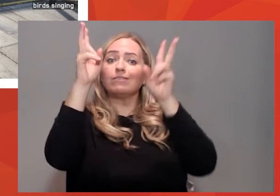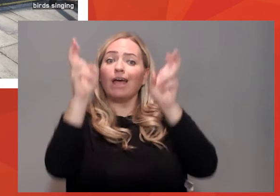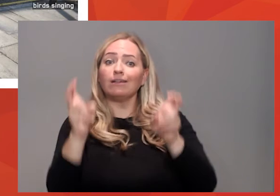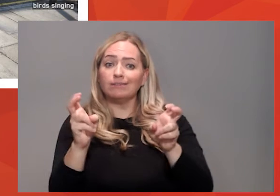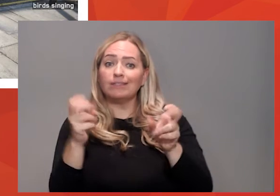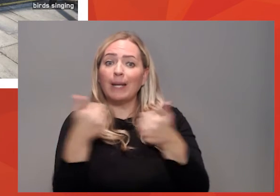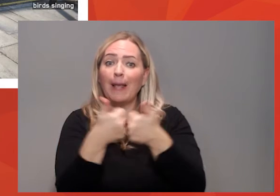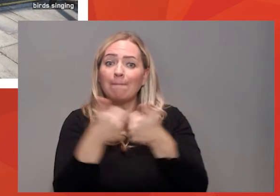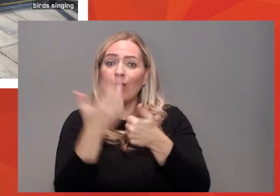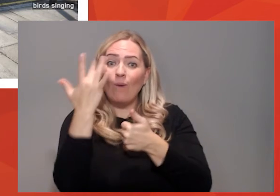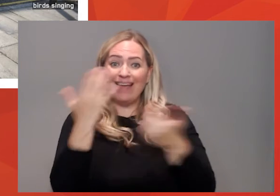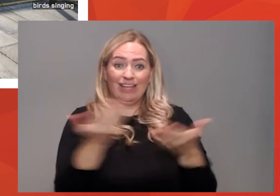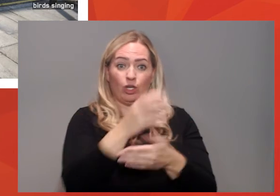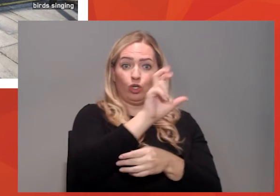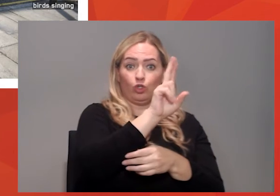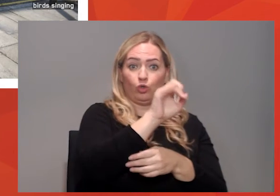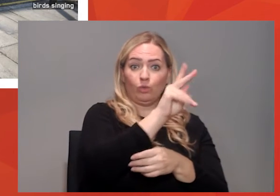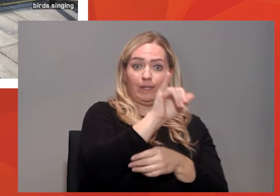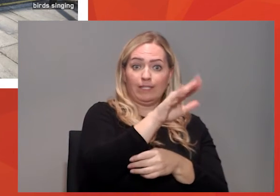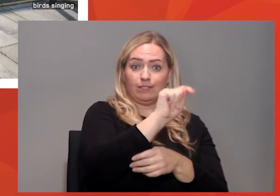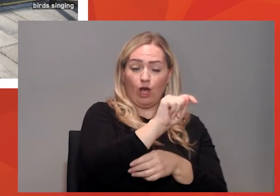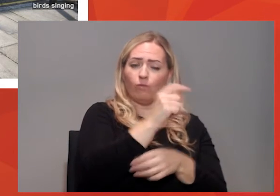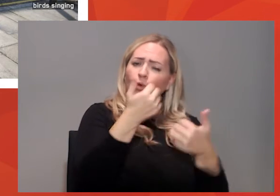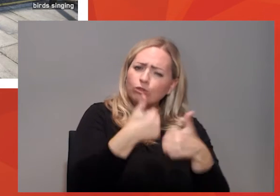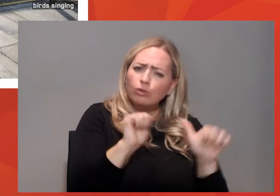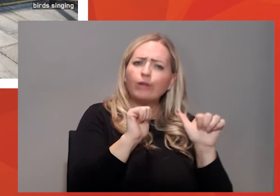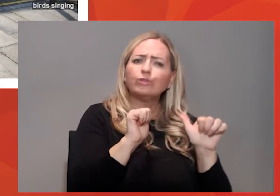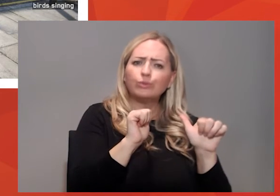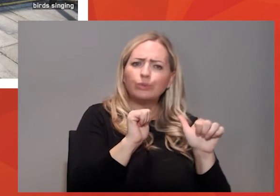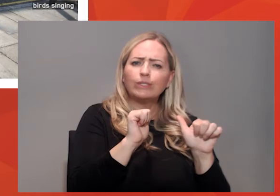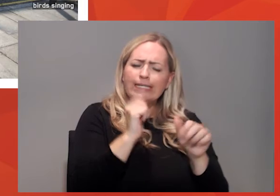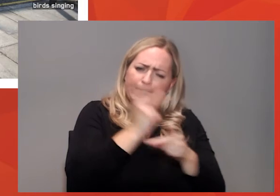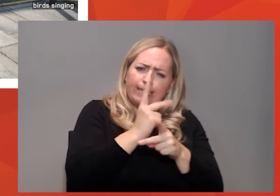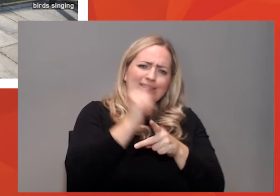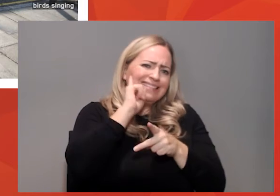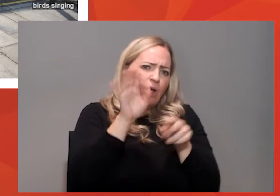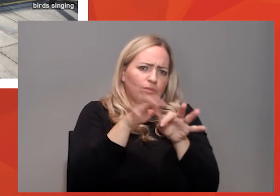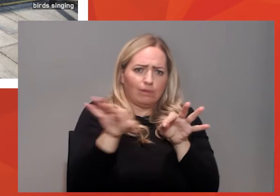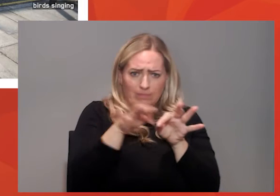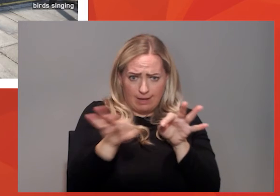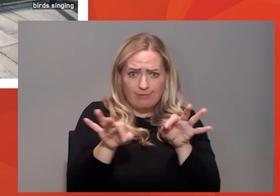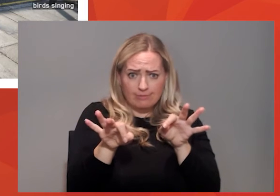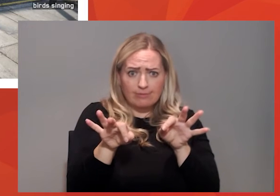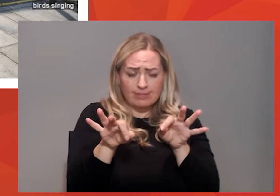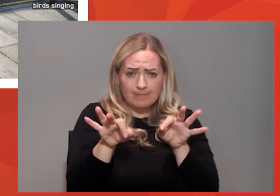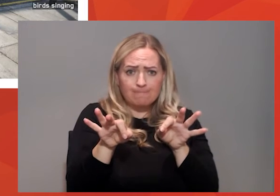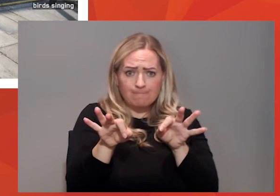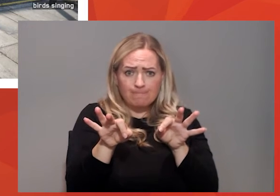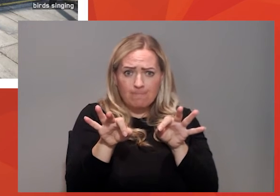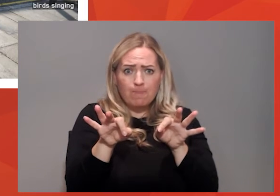Because here in Ubisoft we are trying to keep this feature in literally